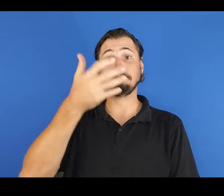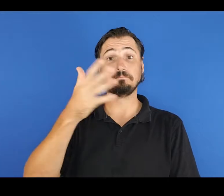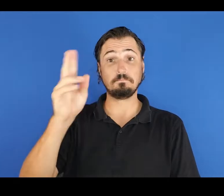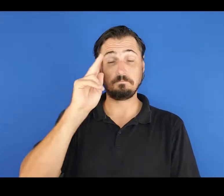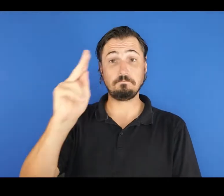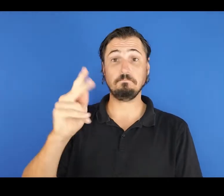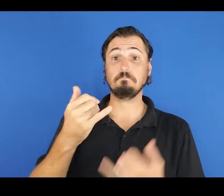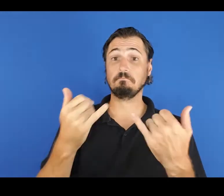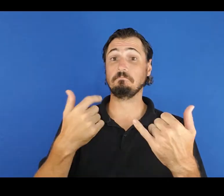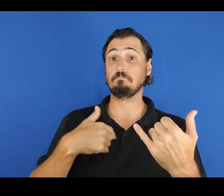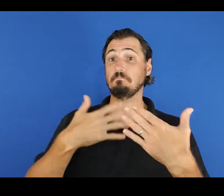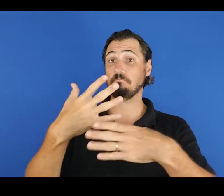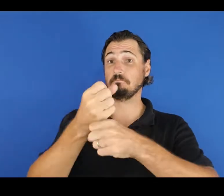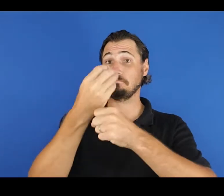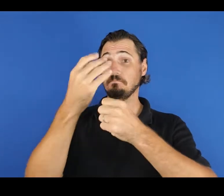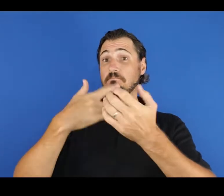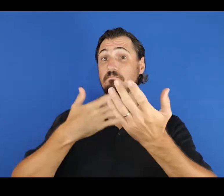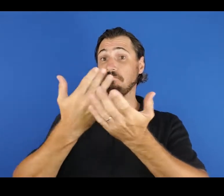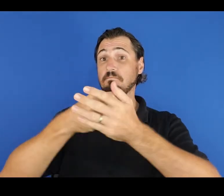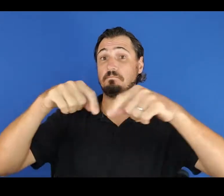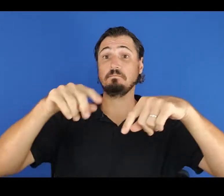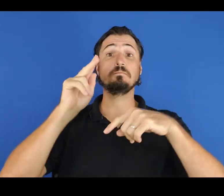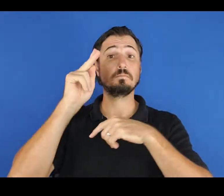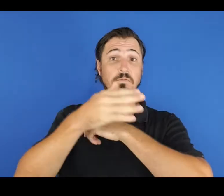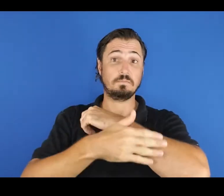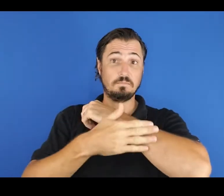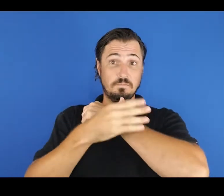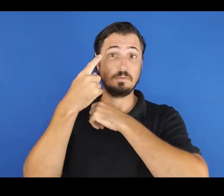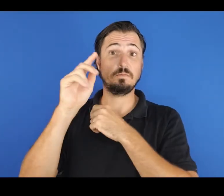Aloha Kaua‘i. This is your County of Kaua‘i briefing for Thursday, September 23.